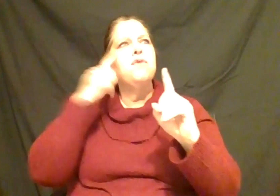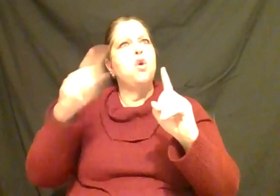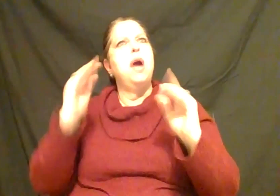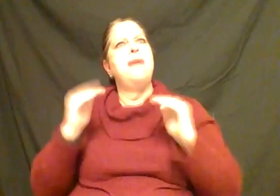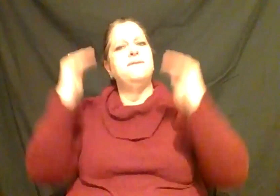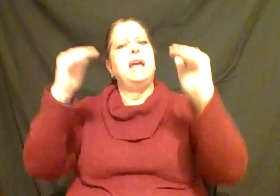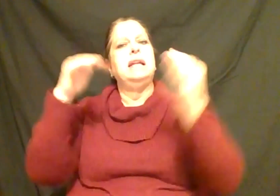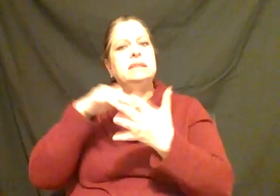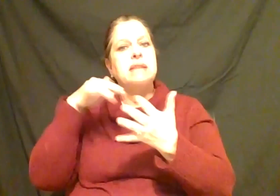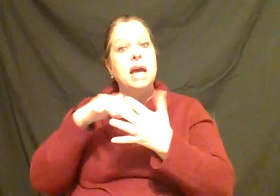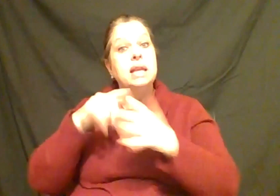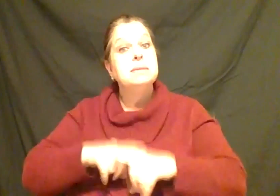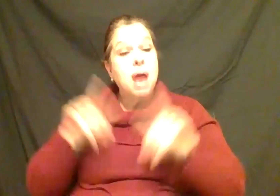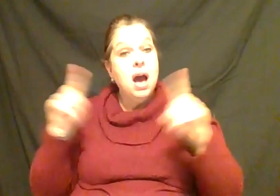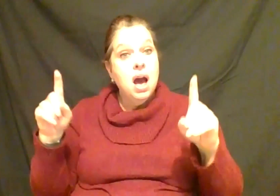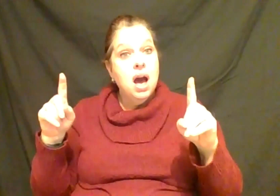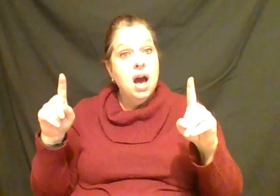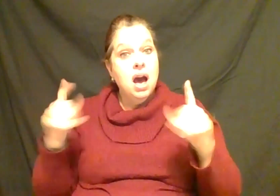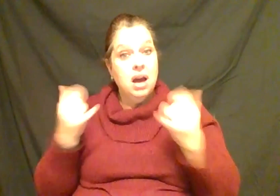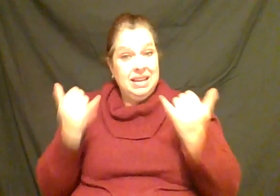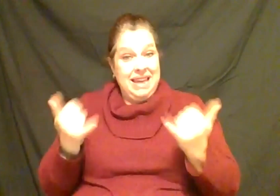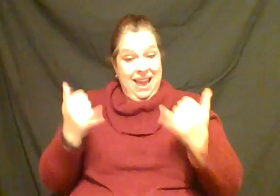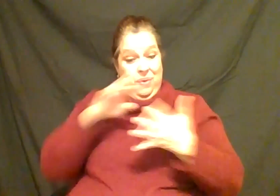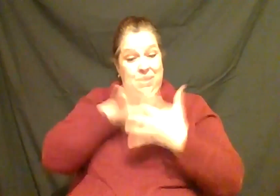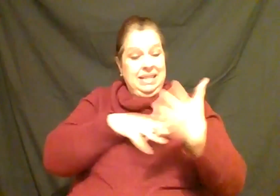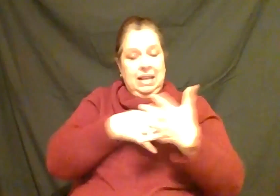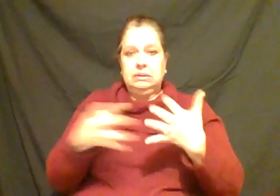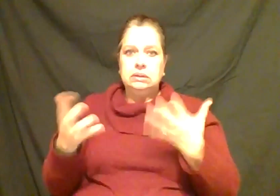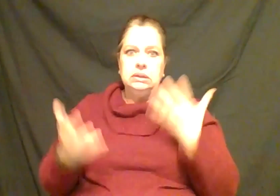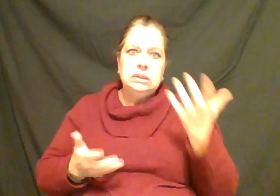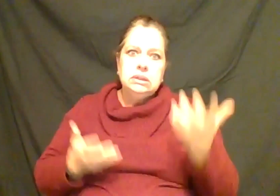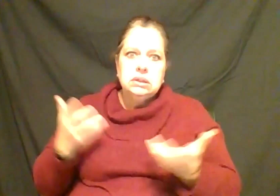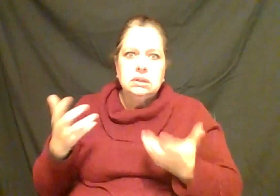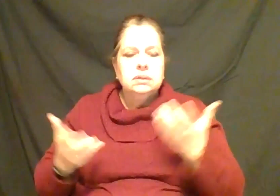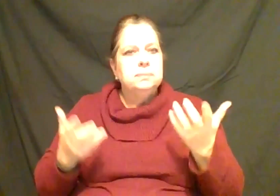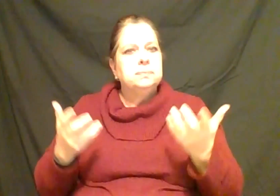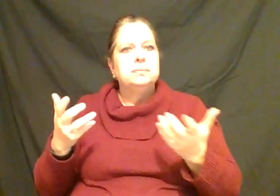but in our current model we now have an issue if we you know with the a b model that student is